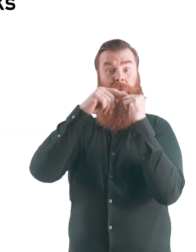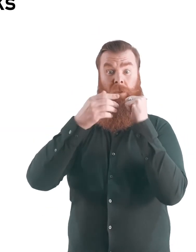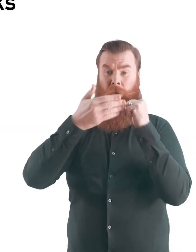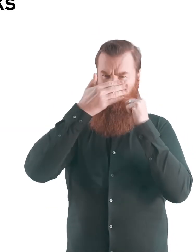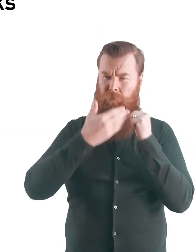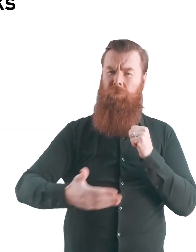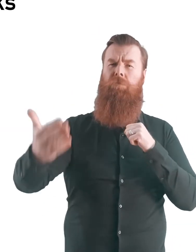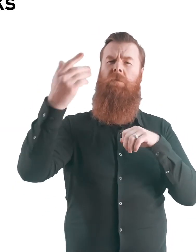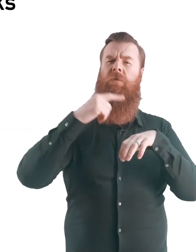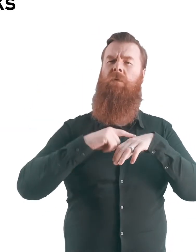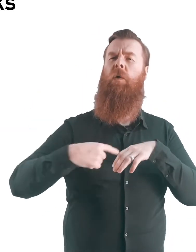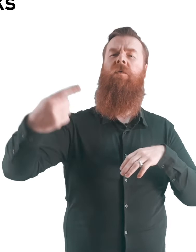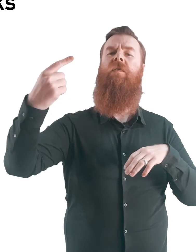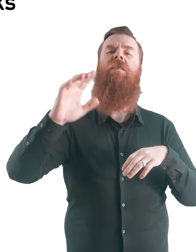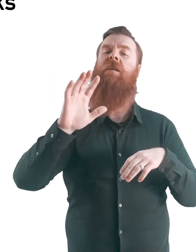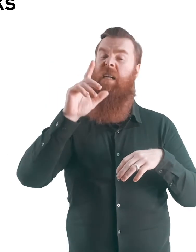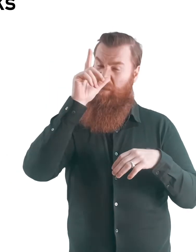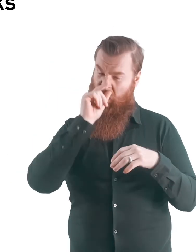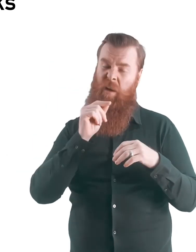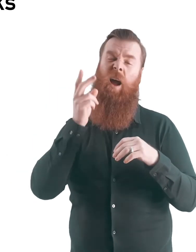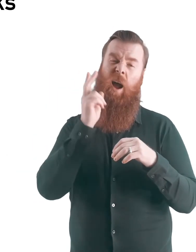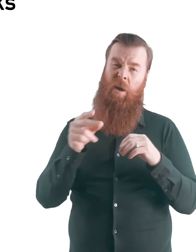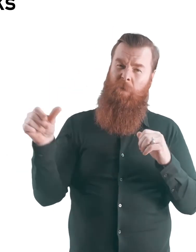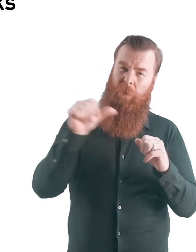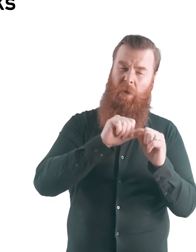Fillings do not last forever.